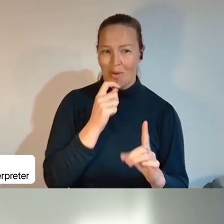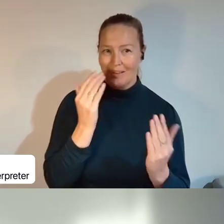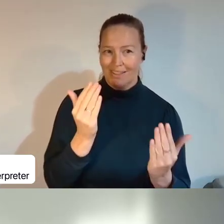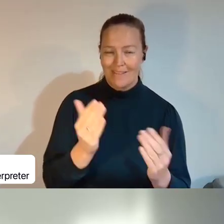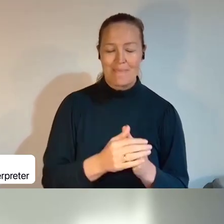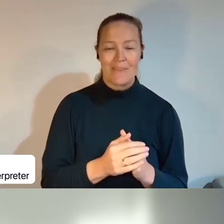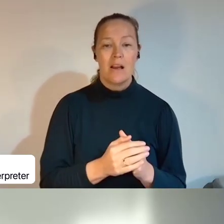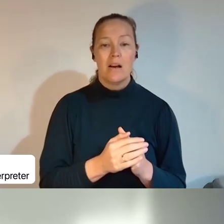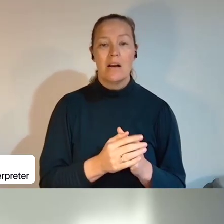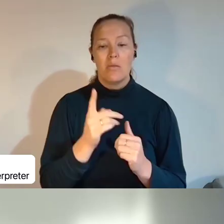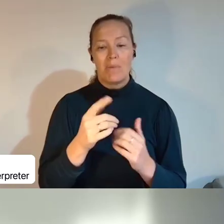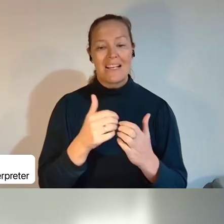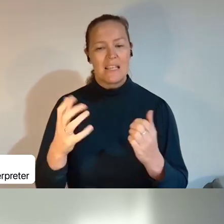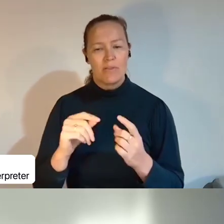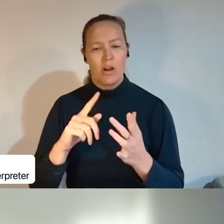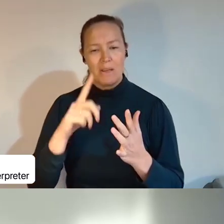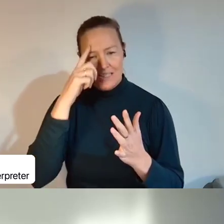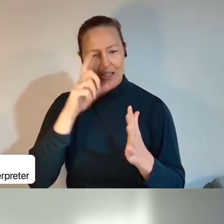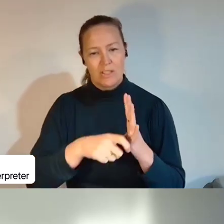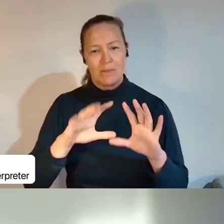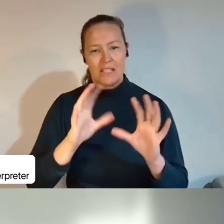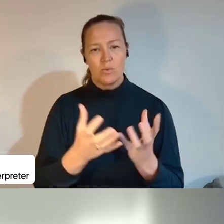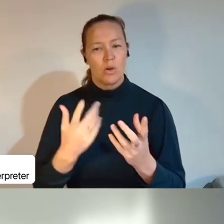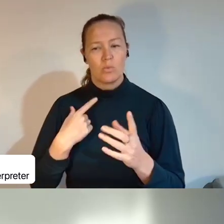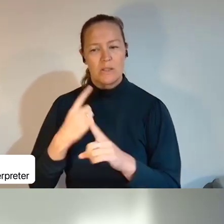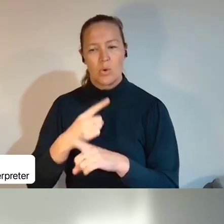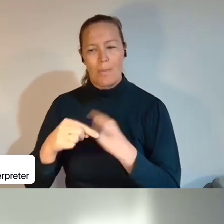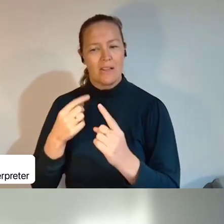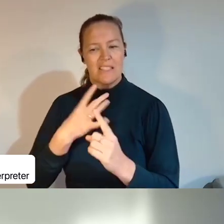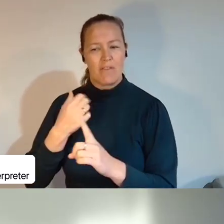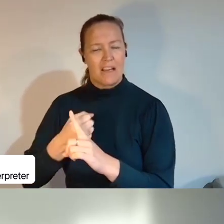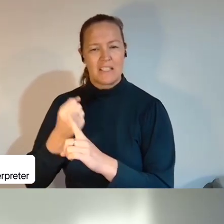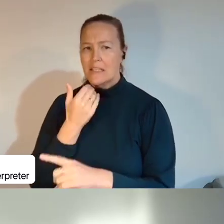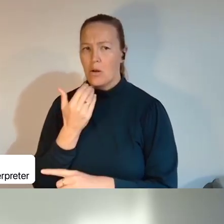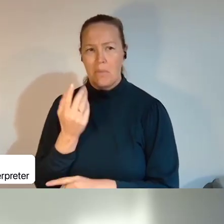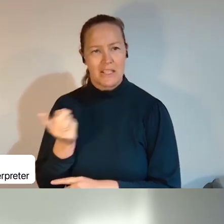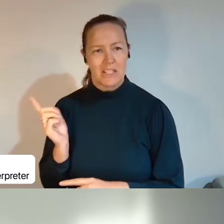world, I don't hear that much about self advocacy. The self advocacy movement emerged because people